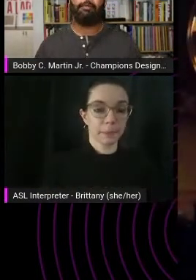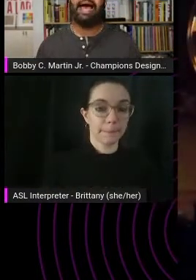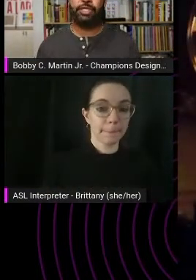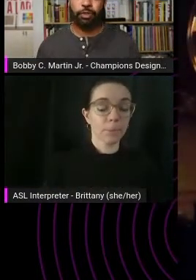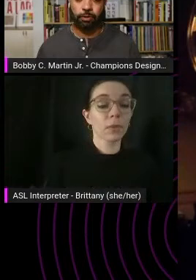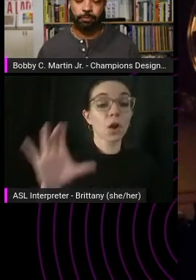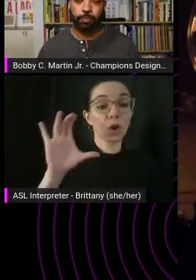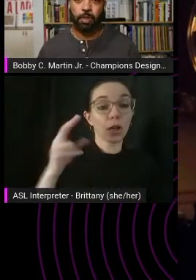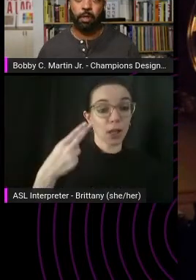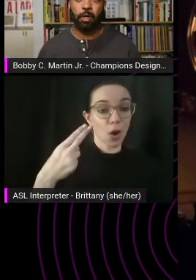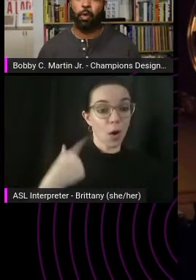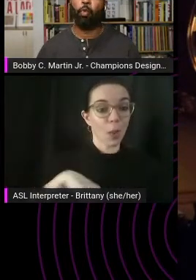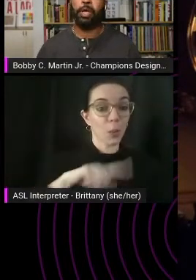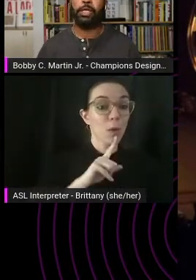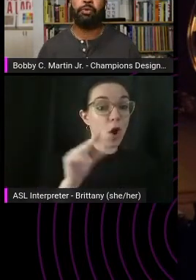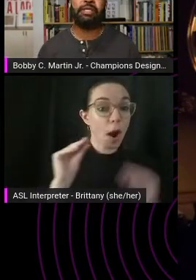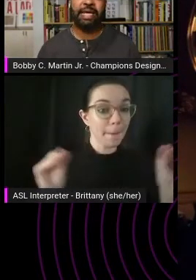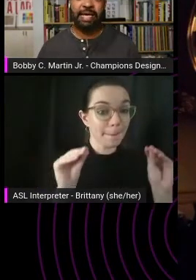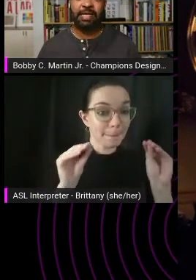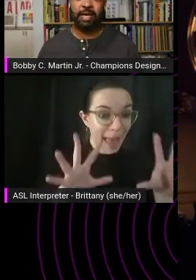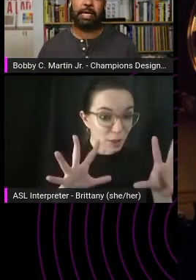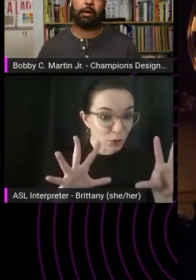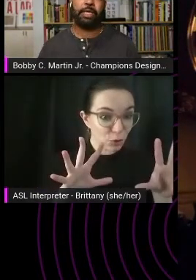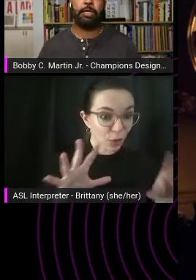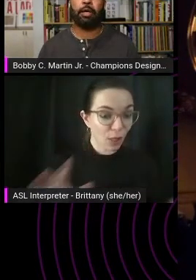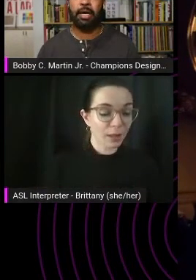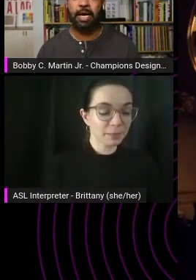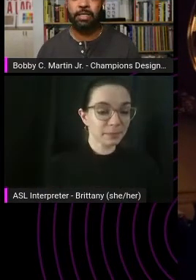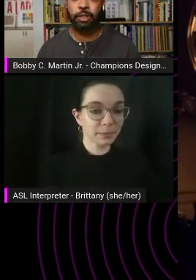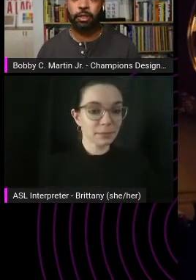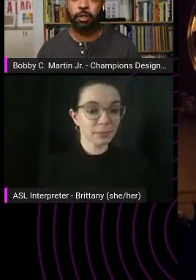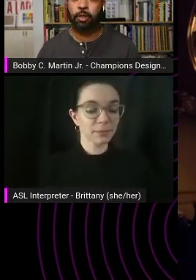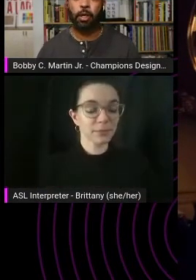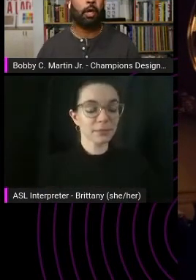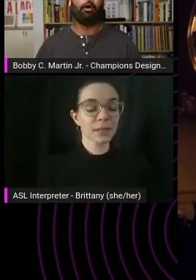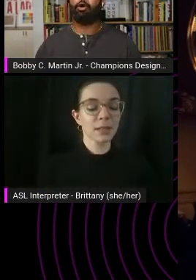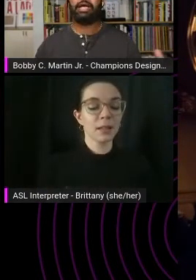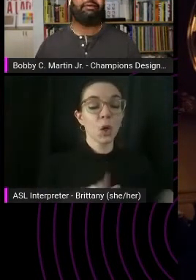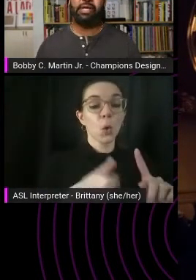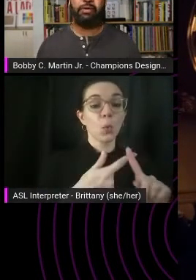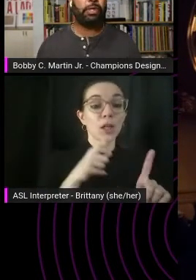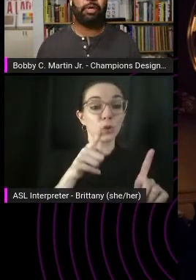We are magical when you attend a Carnegie Hall concert or even if you